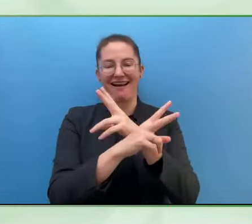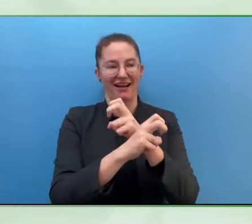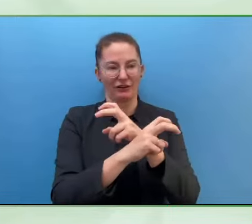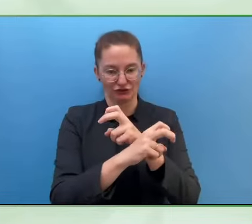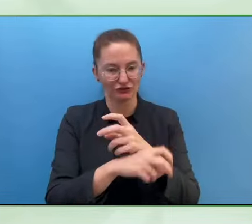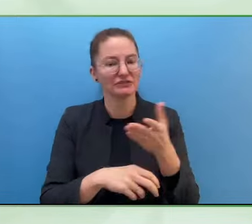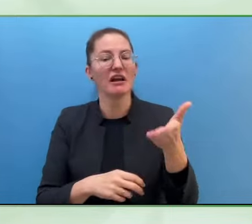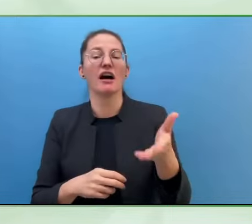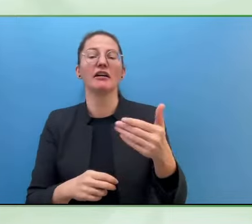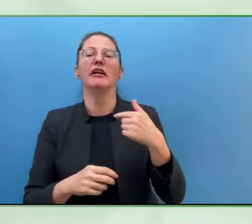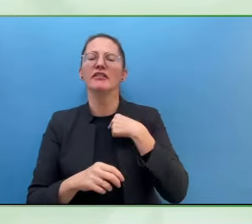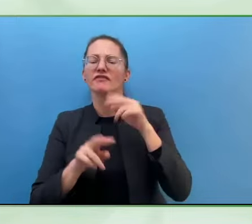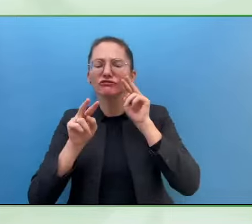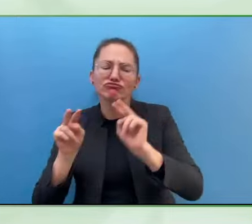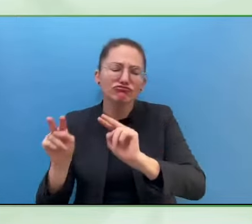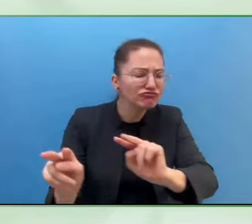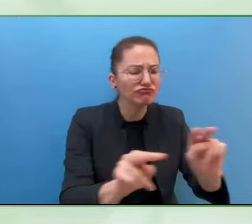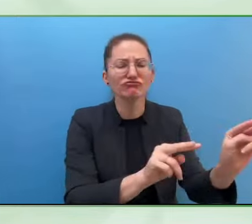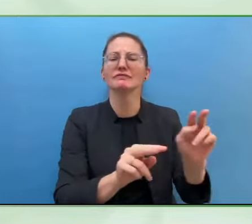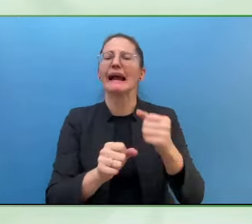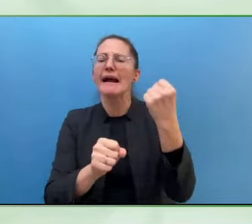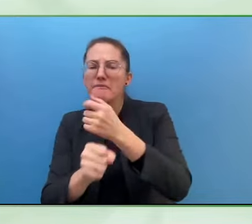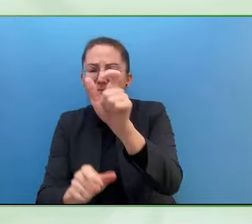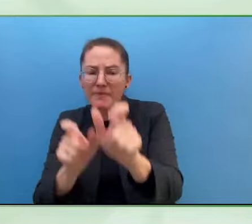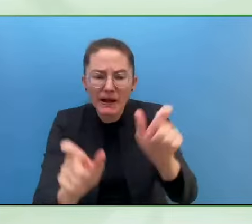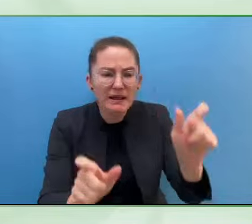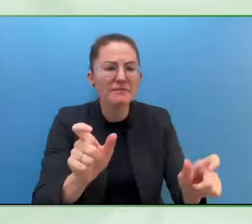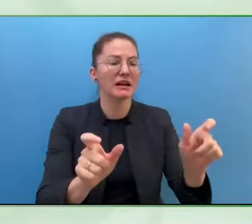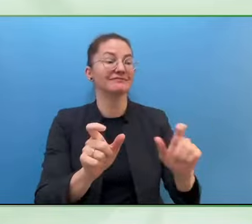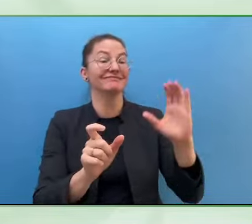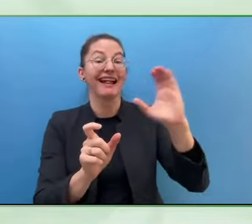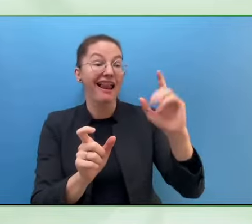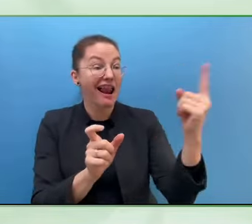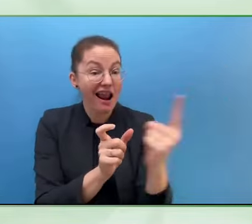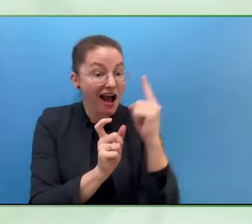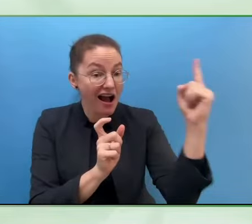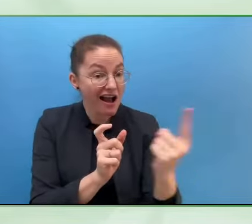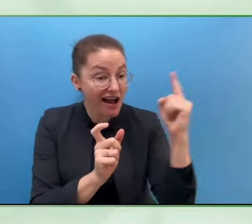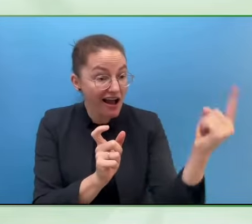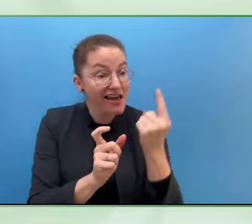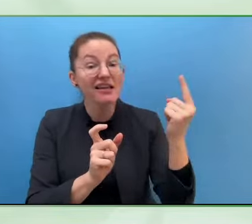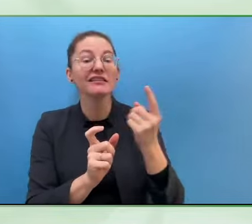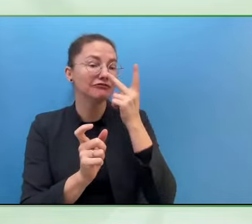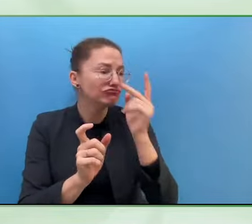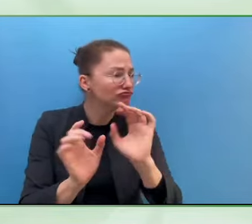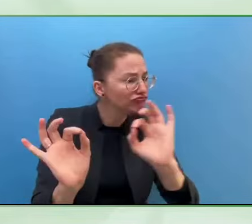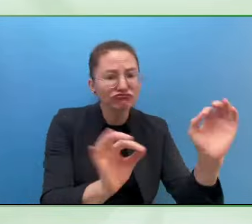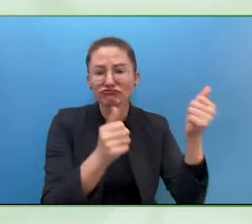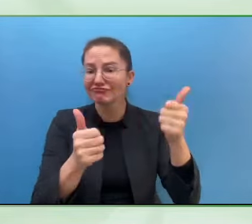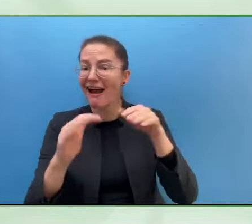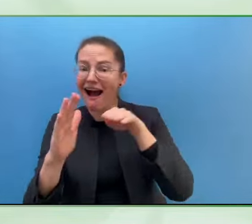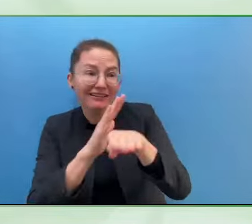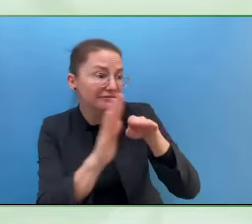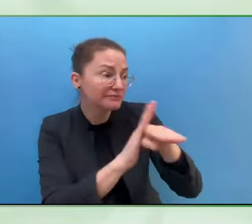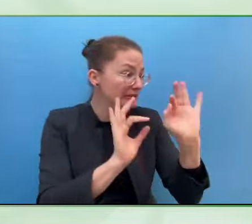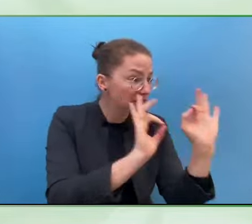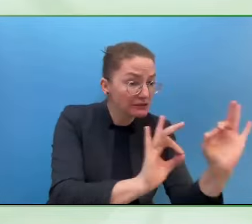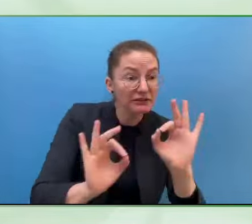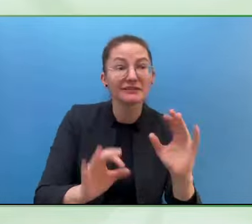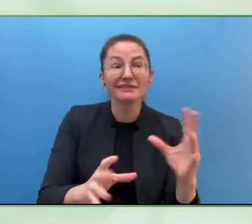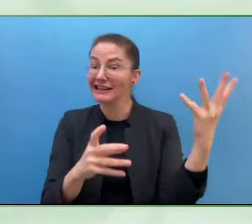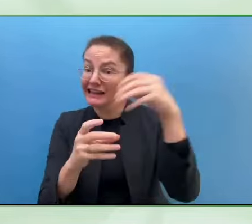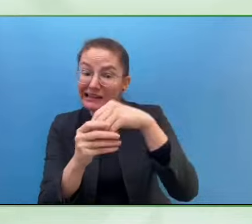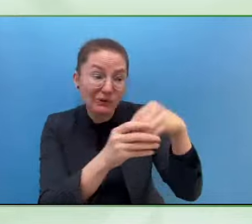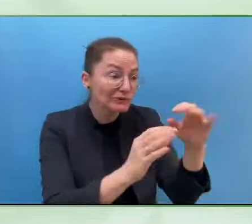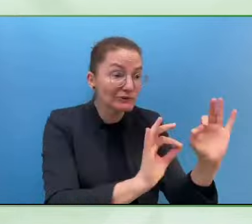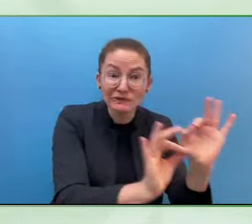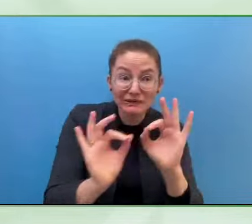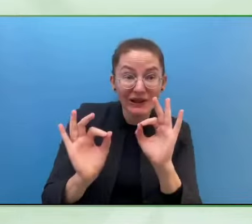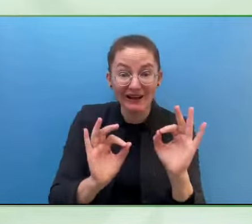I am very happy to be here, and thank you for having me, because it is always a great